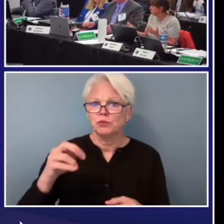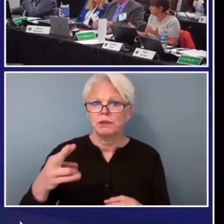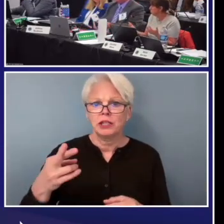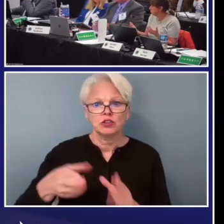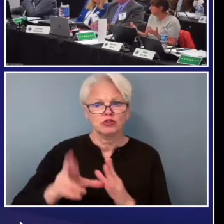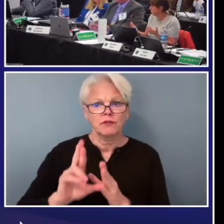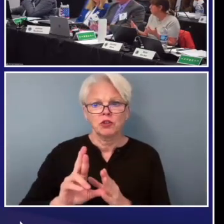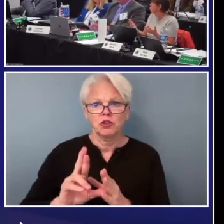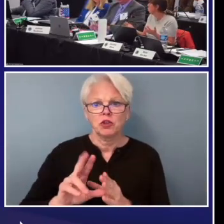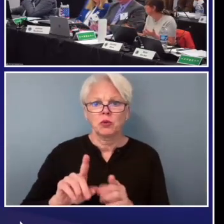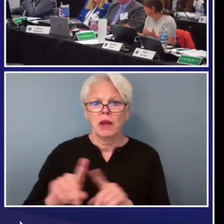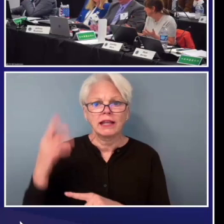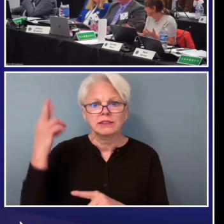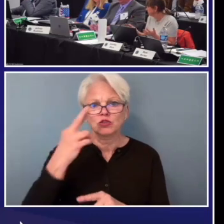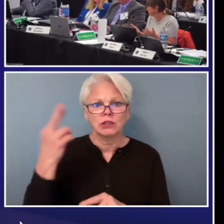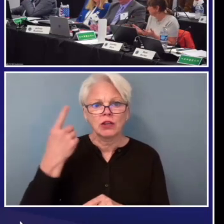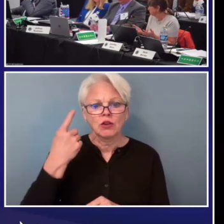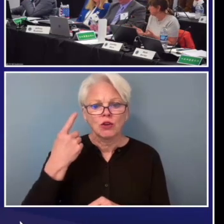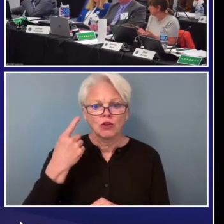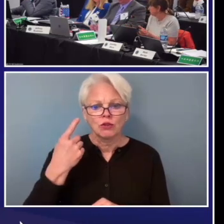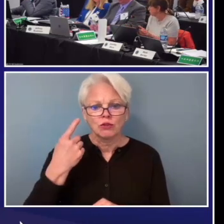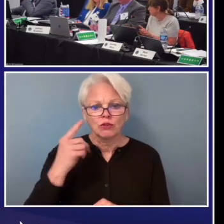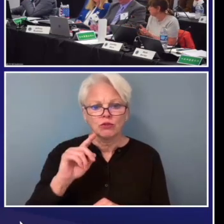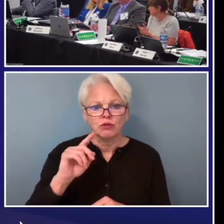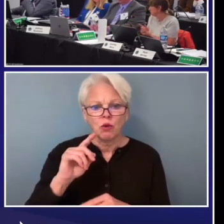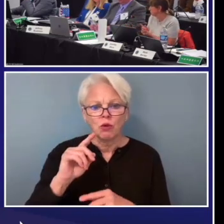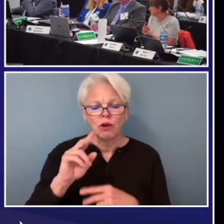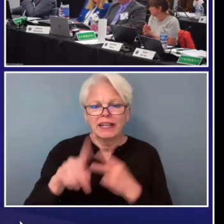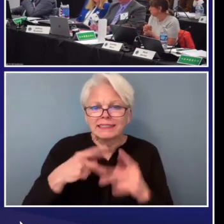a form, at least, of accreditation. So that was my 1st question.